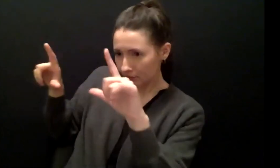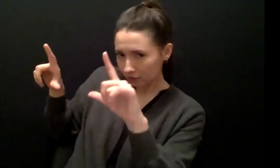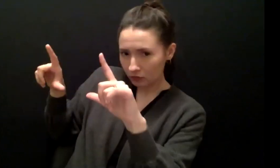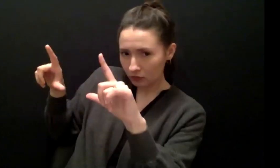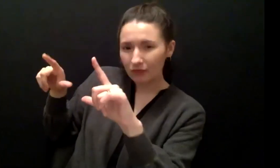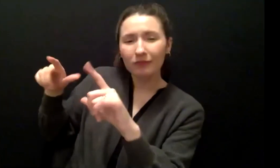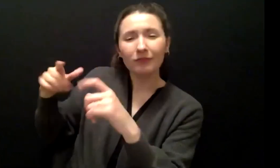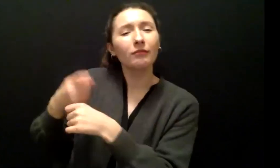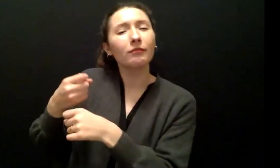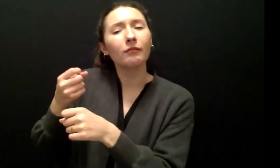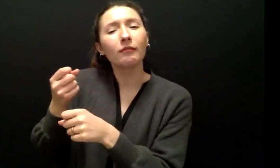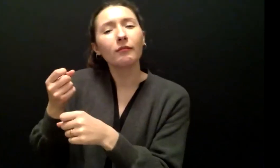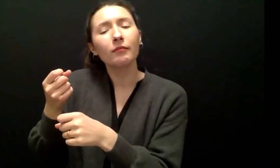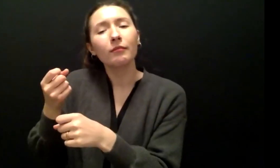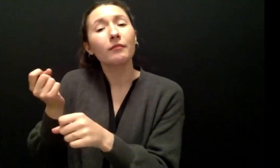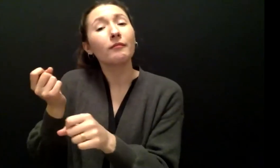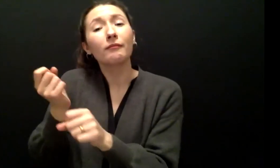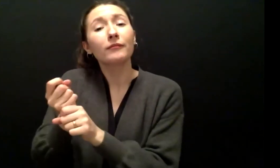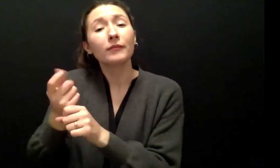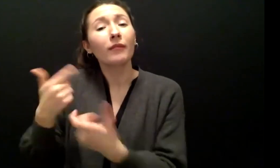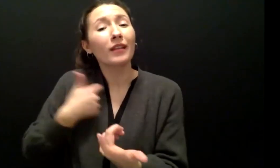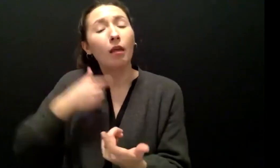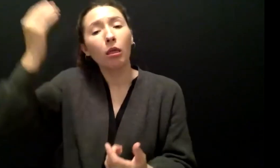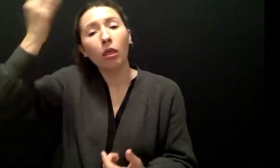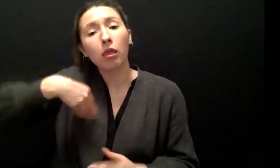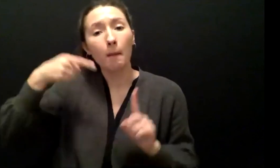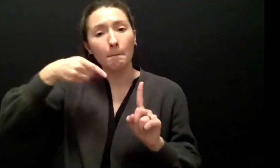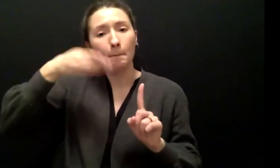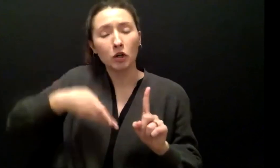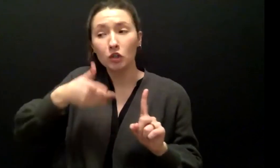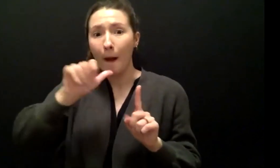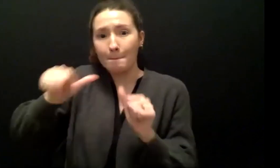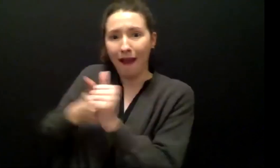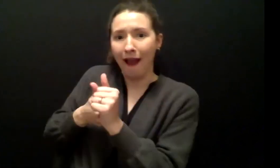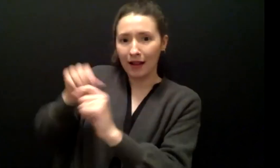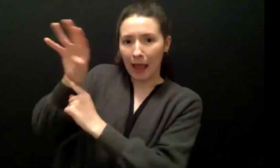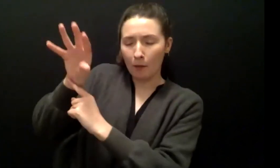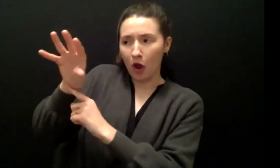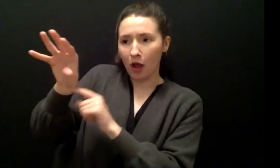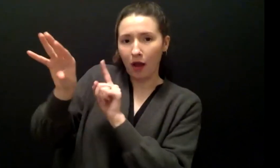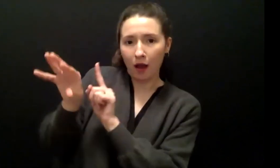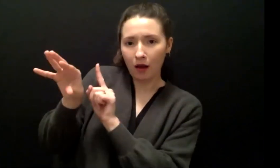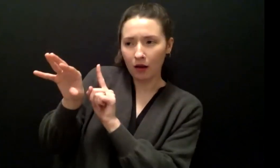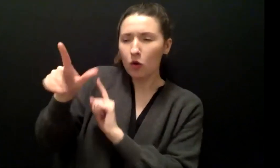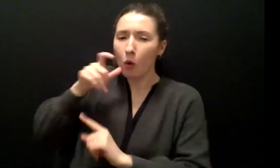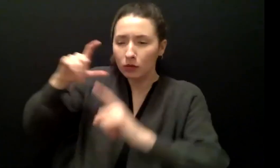[Diane] That's, it's good, that's sounds like a... a very important way to think about